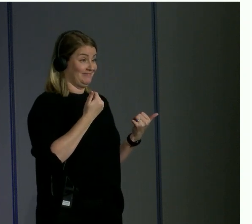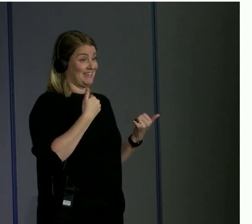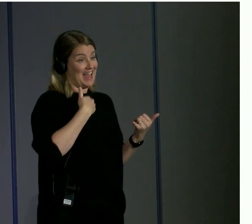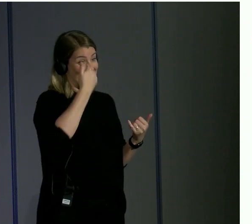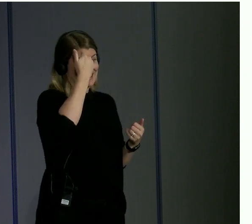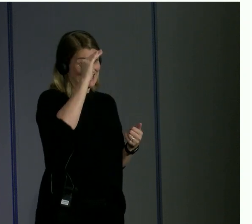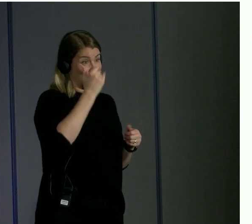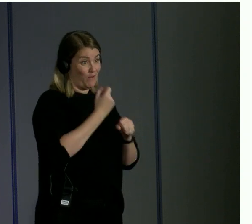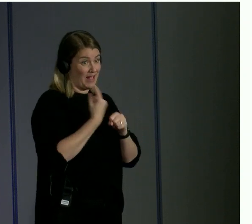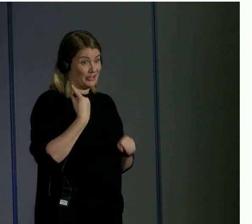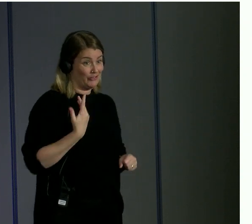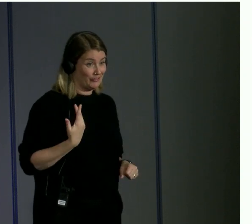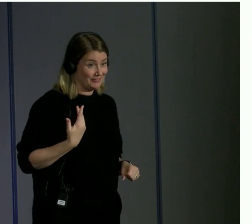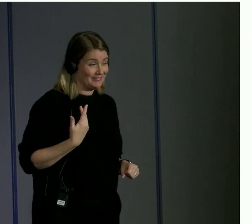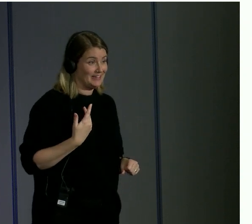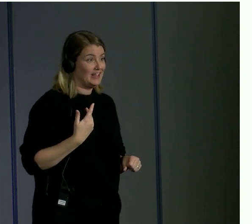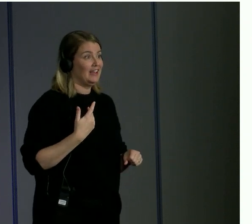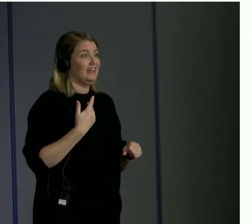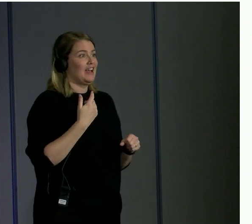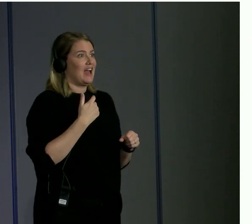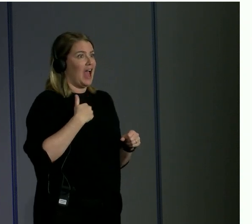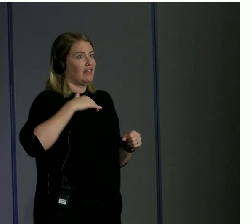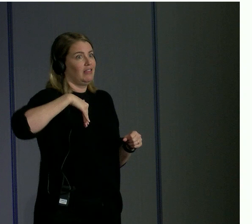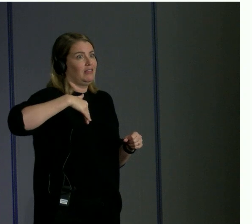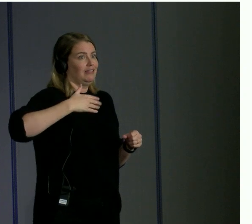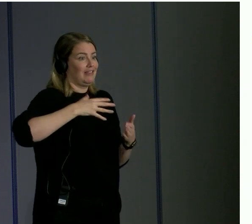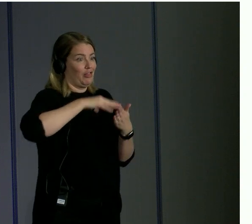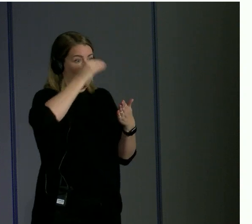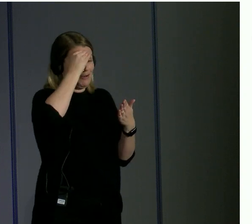know last year. There are things I have yet to learn that I will learn in future years.